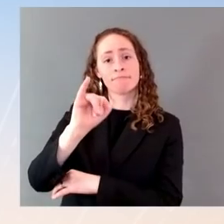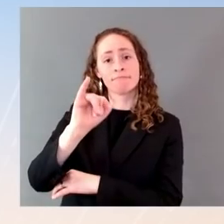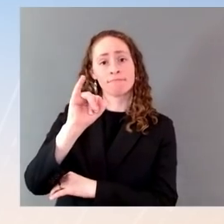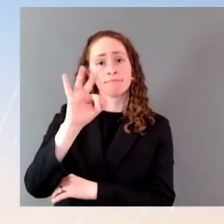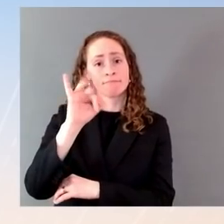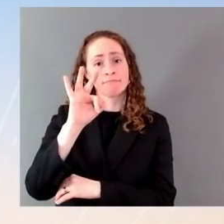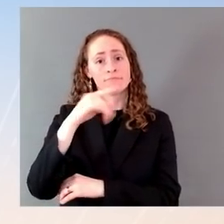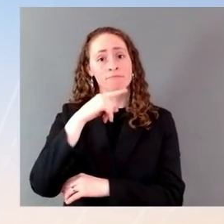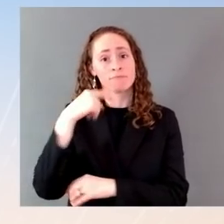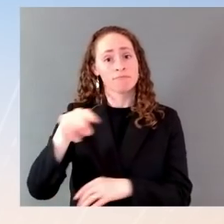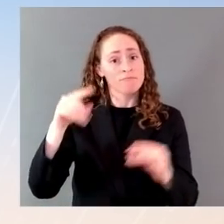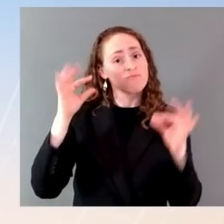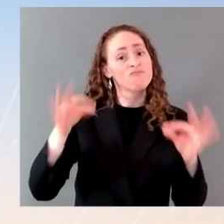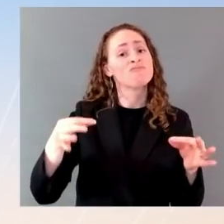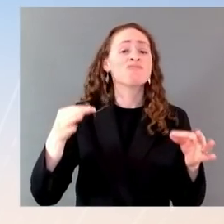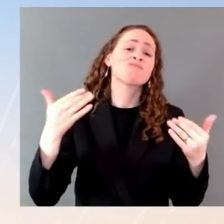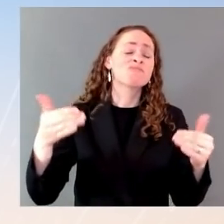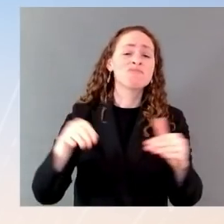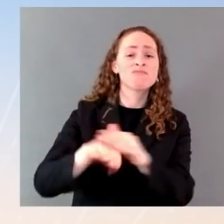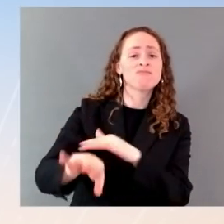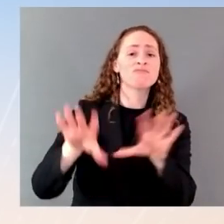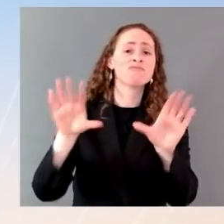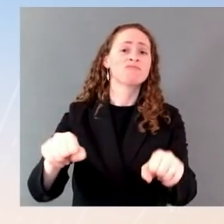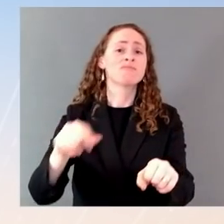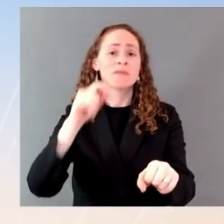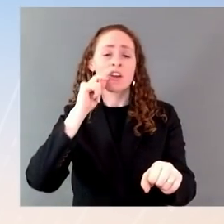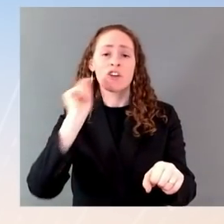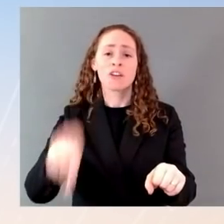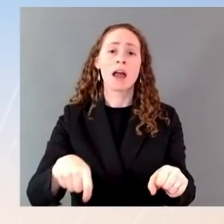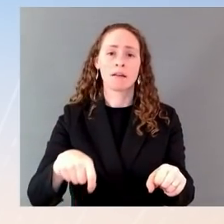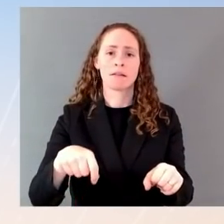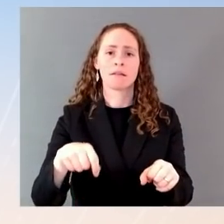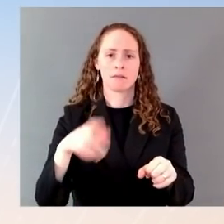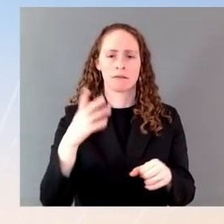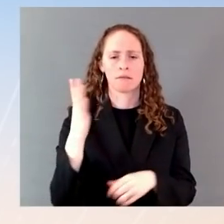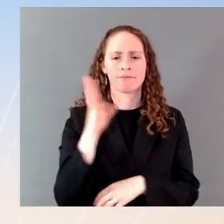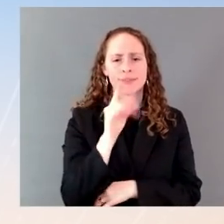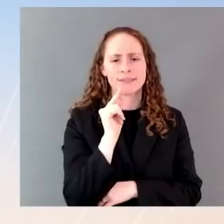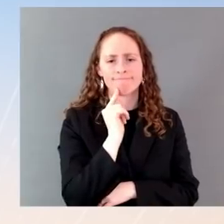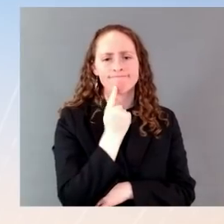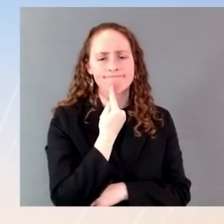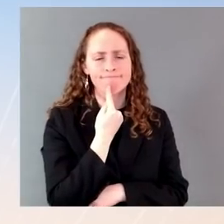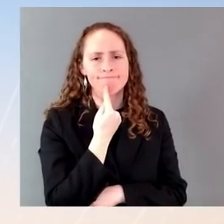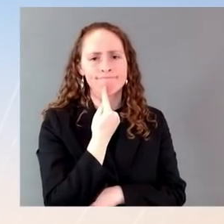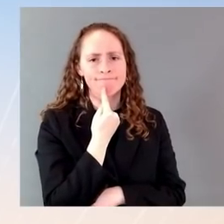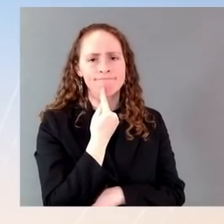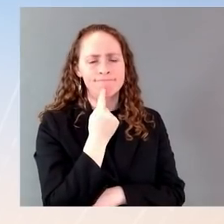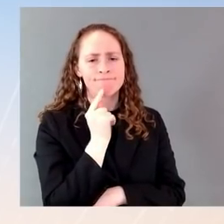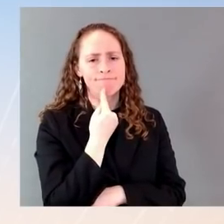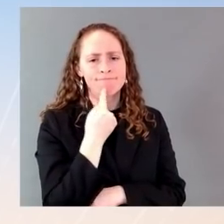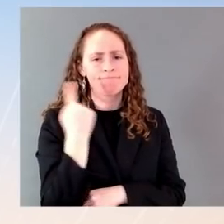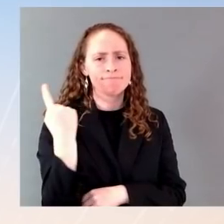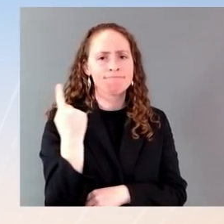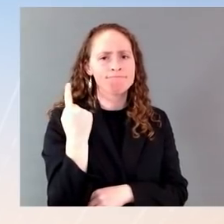He's not doing it to make idle threats. He's doing it to be clear and direct with both the Russians